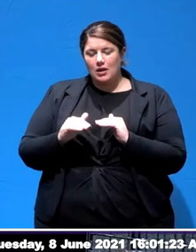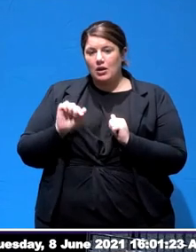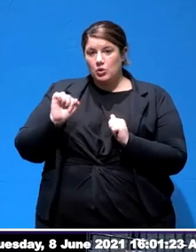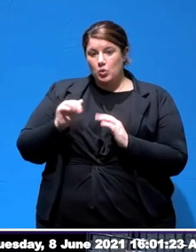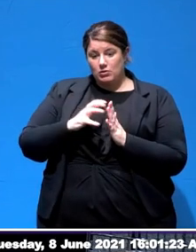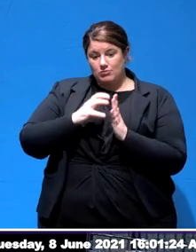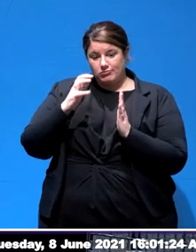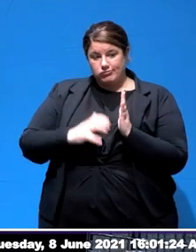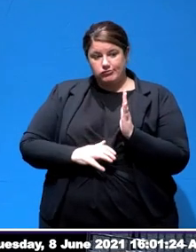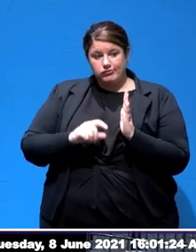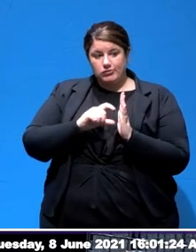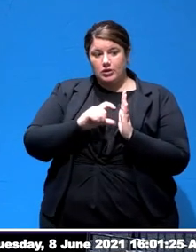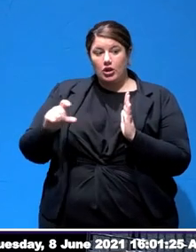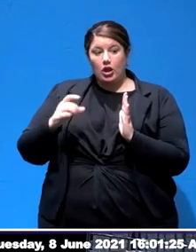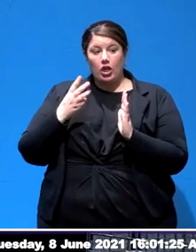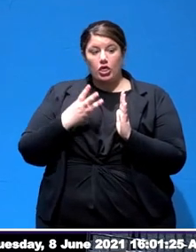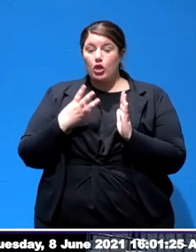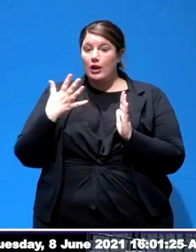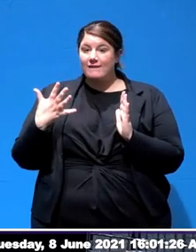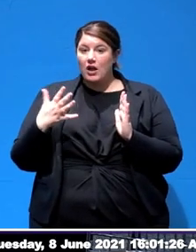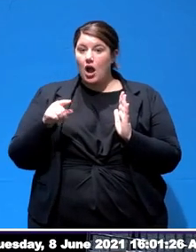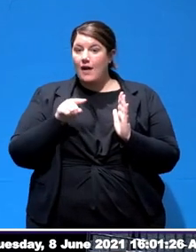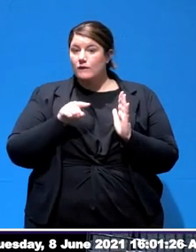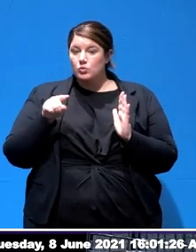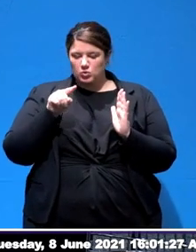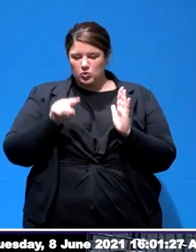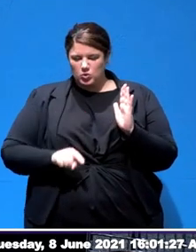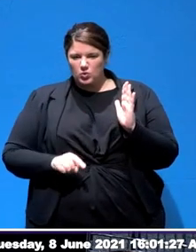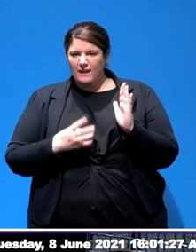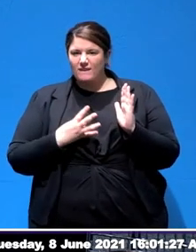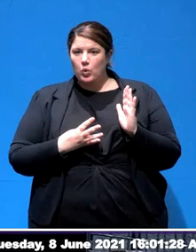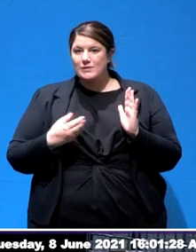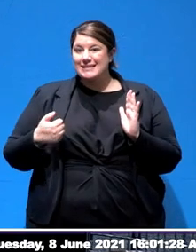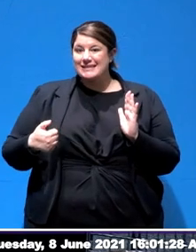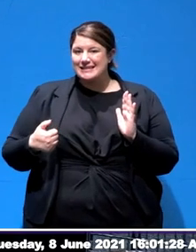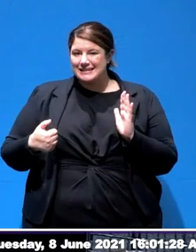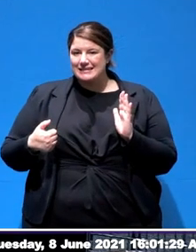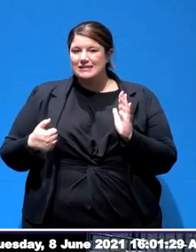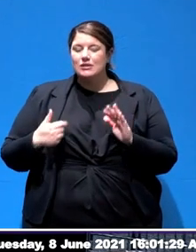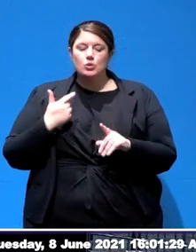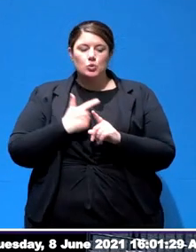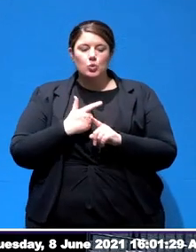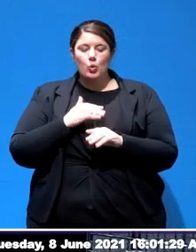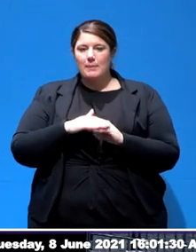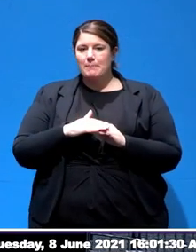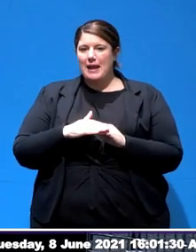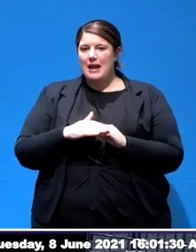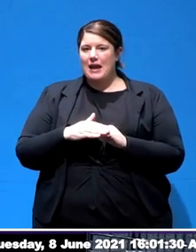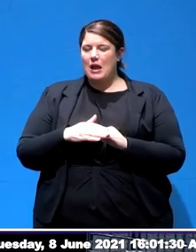from paragraphs 35 to 46, you talk about the zero tolerance strategy.